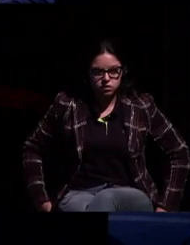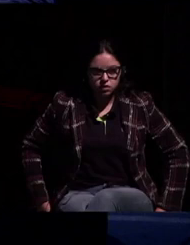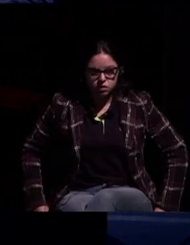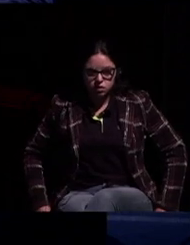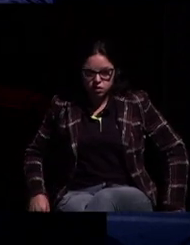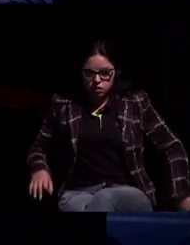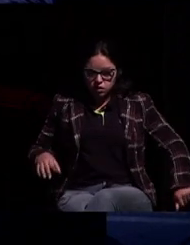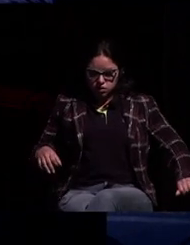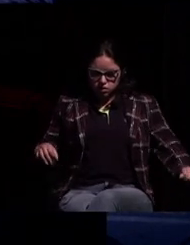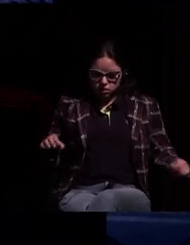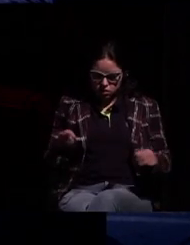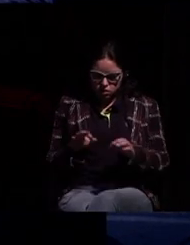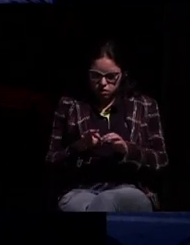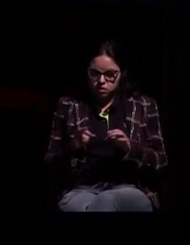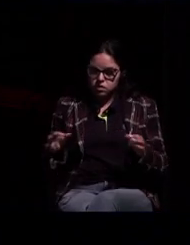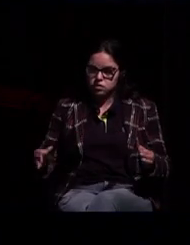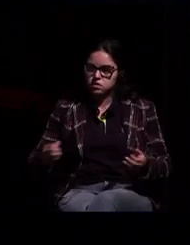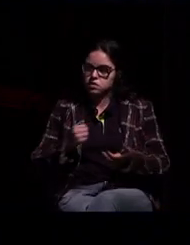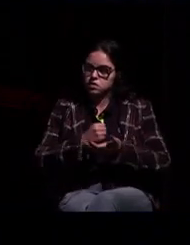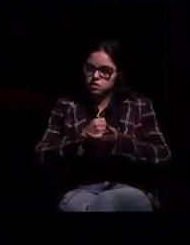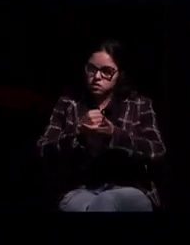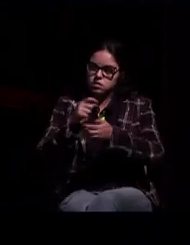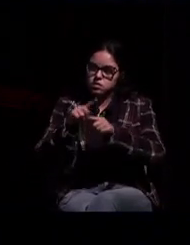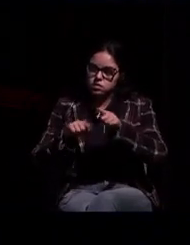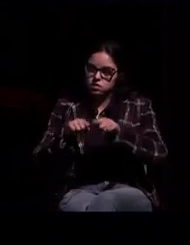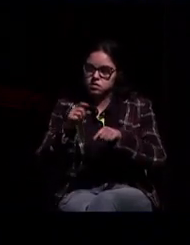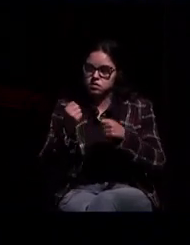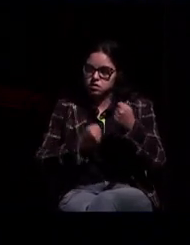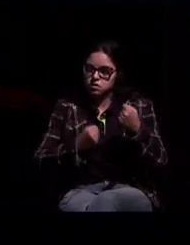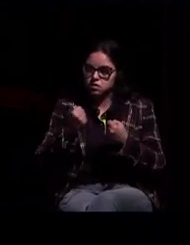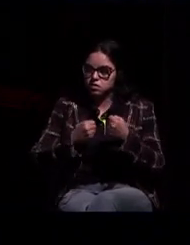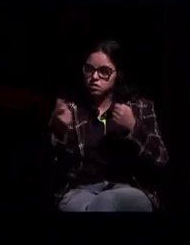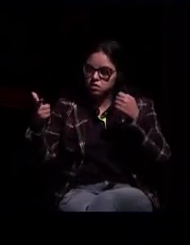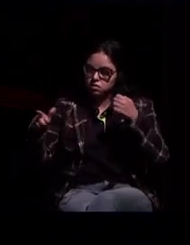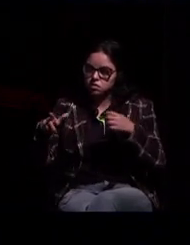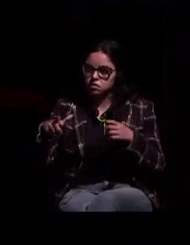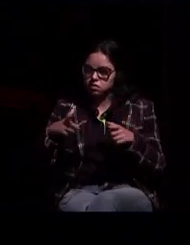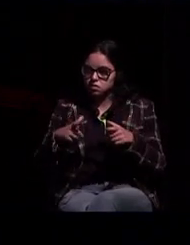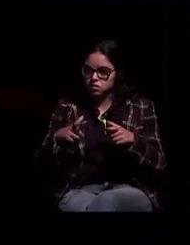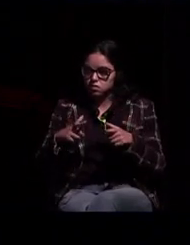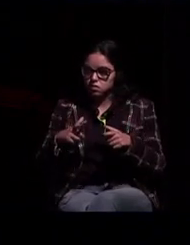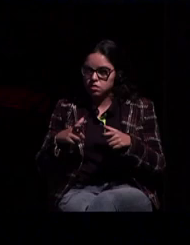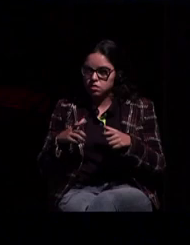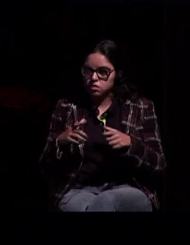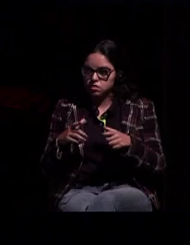your car production to a different part of the world in exchange for lower salaries and production optimization.